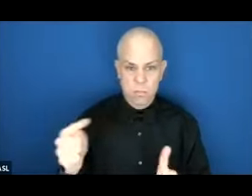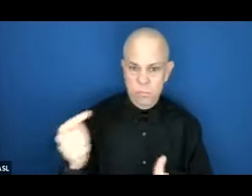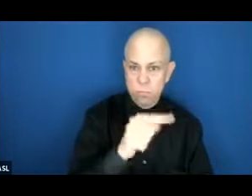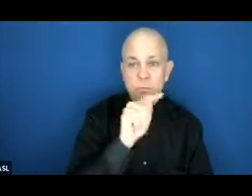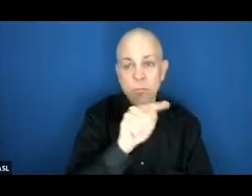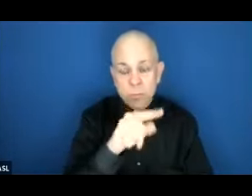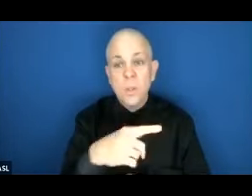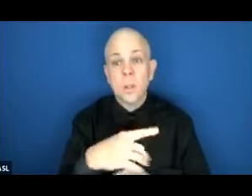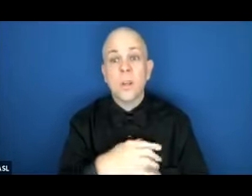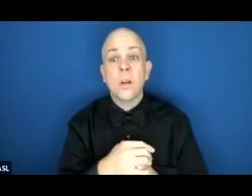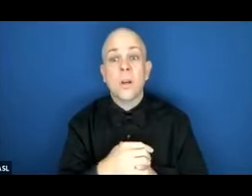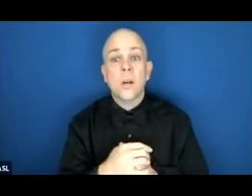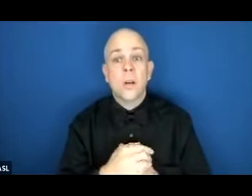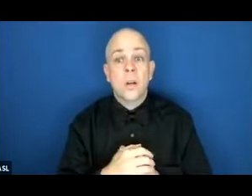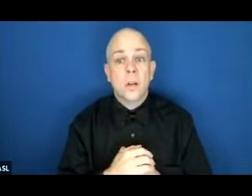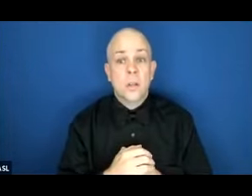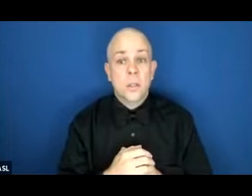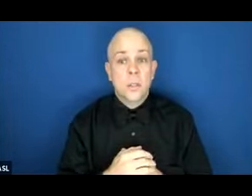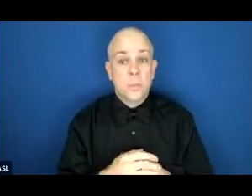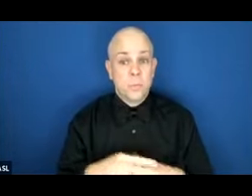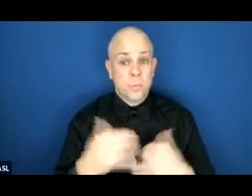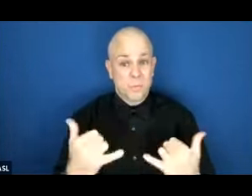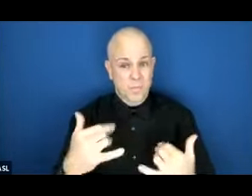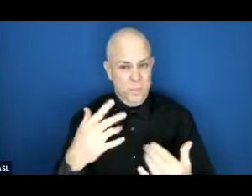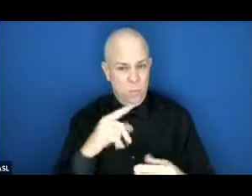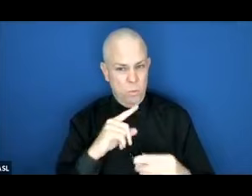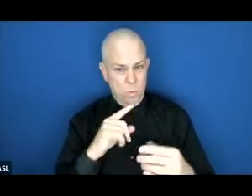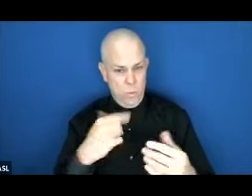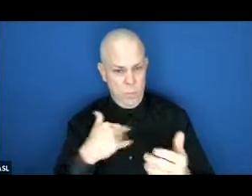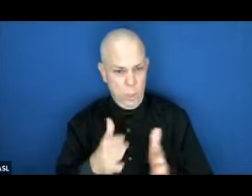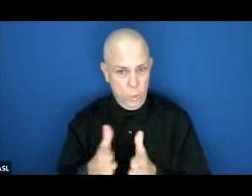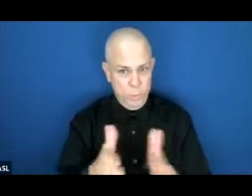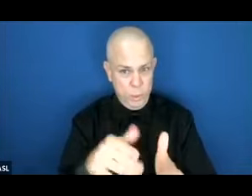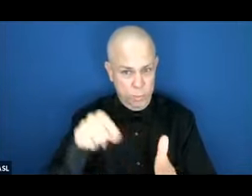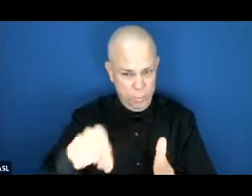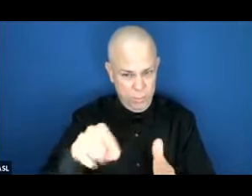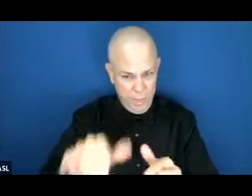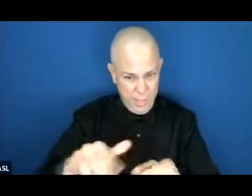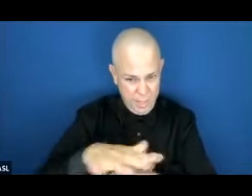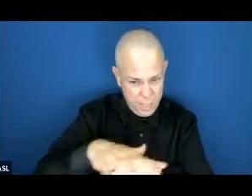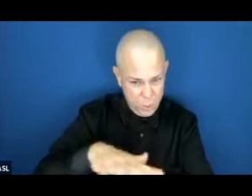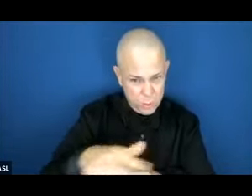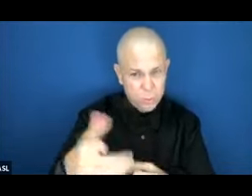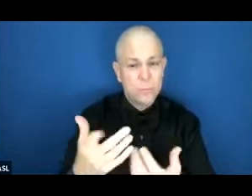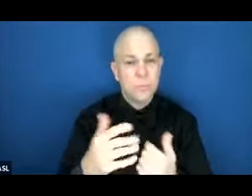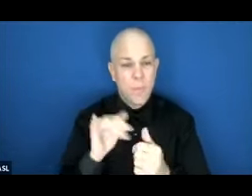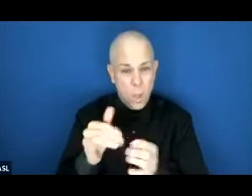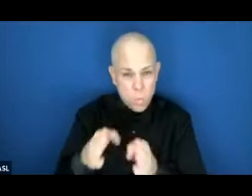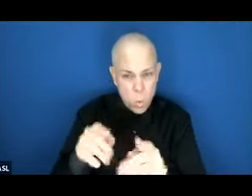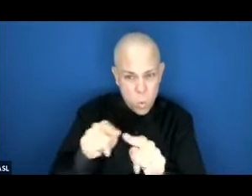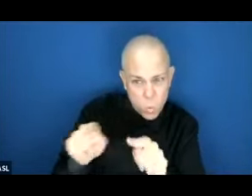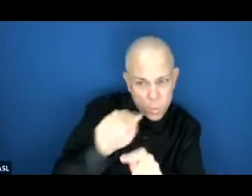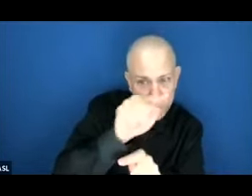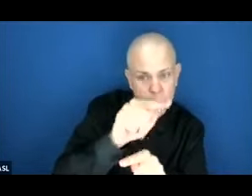we got the Roaring River Wilderness and so some of the significant factors today we did see